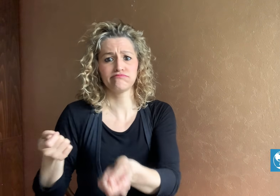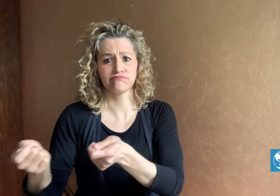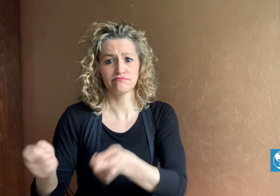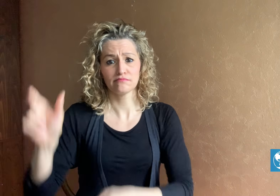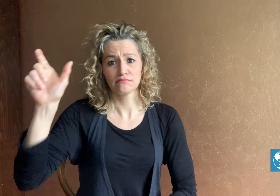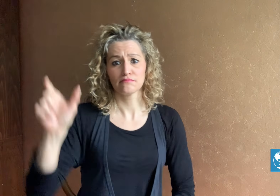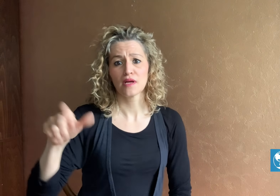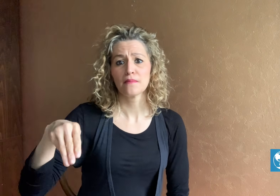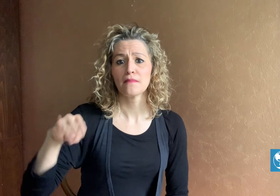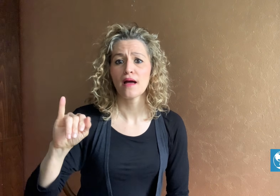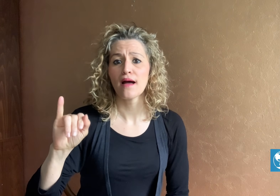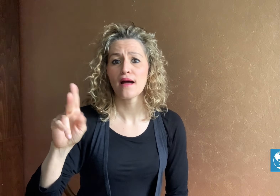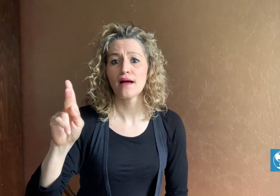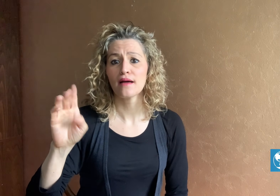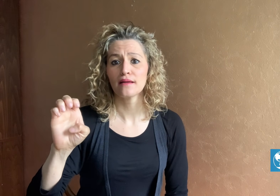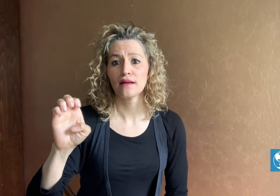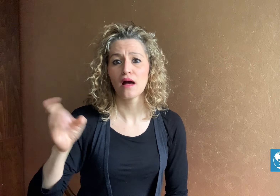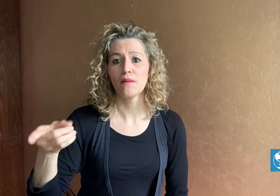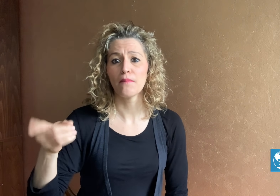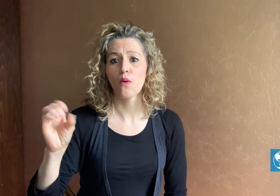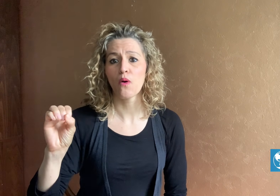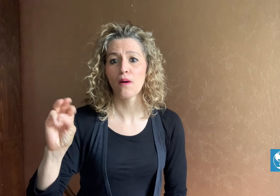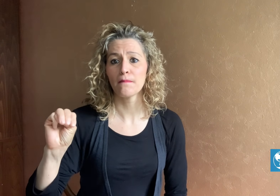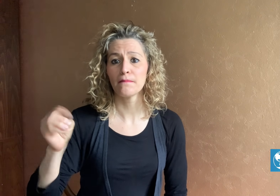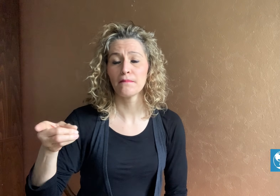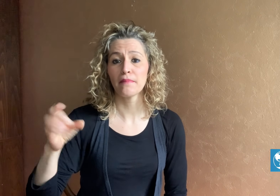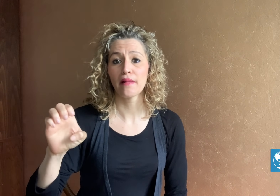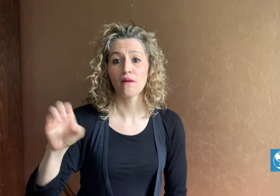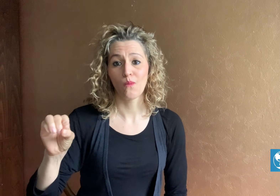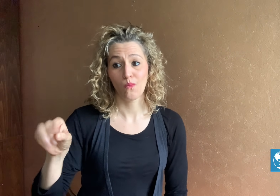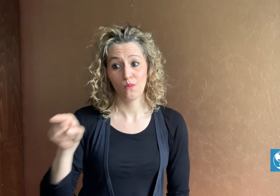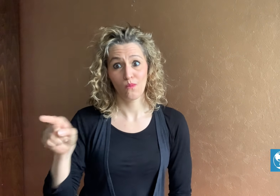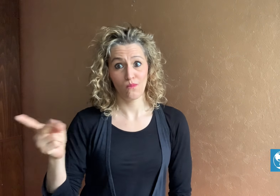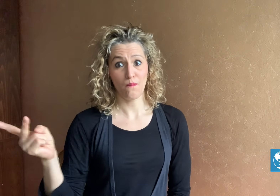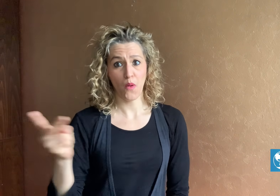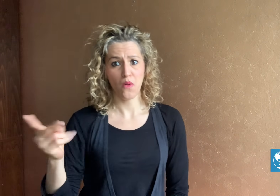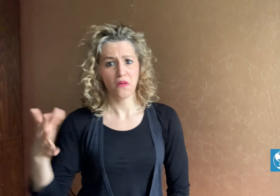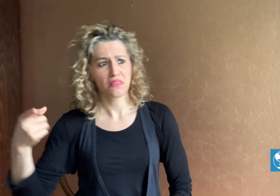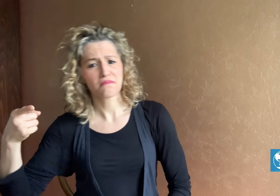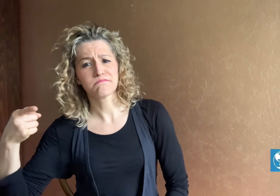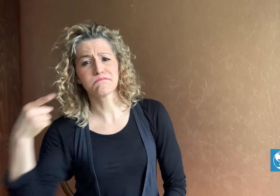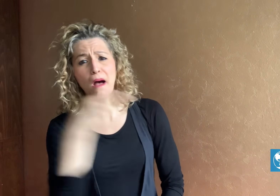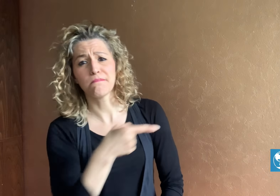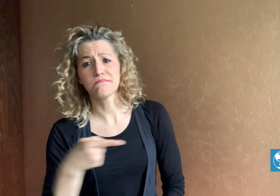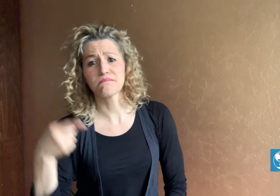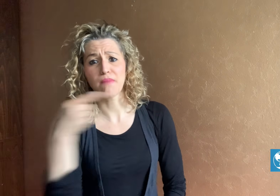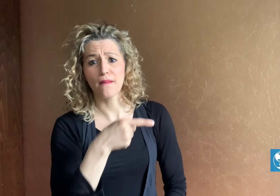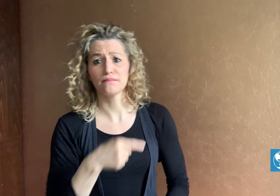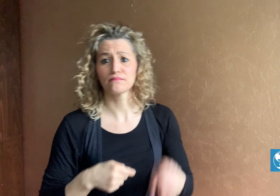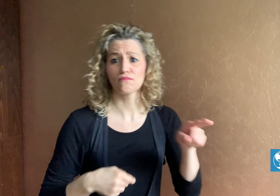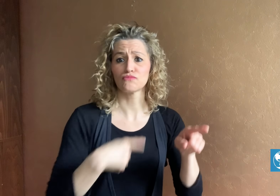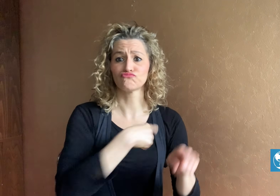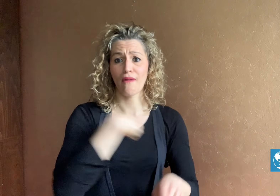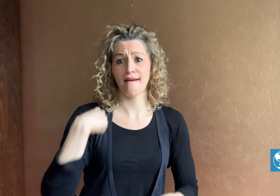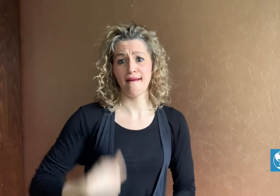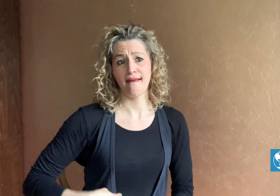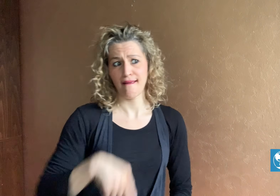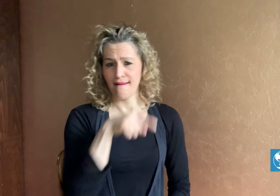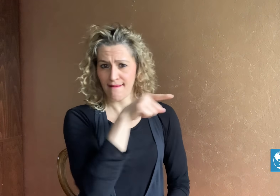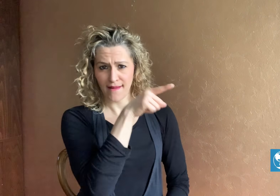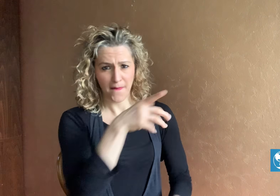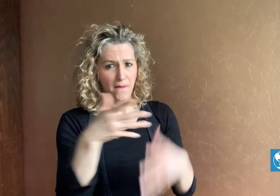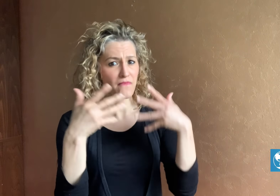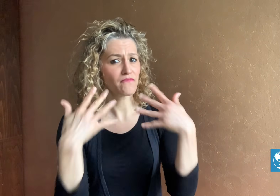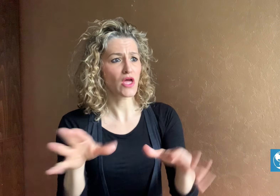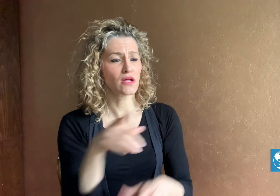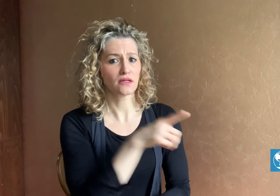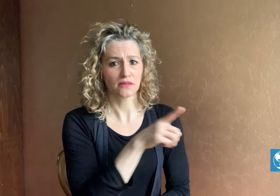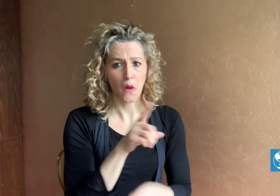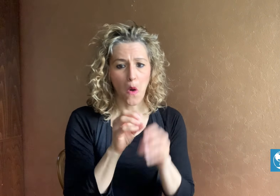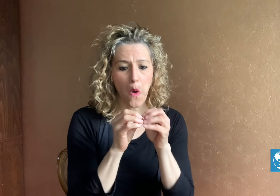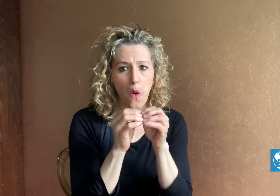of State Mike Pompeo have been accusing China for cultivating